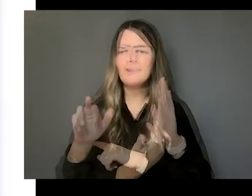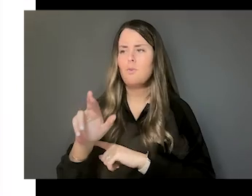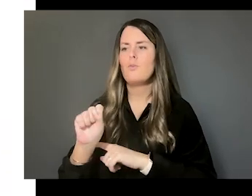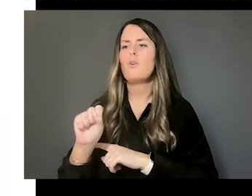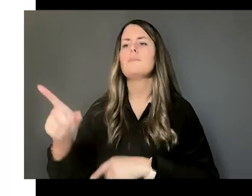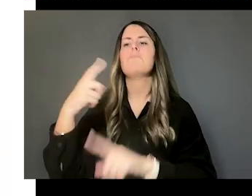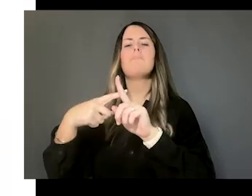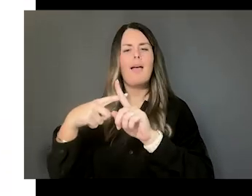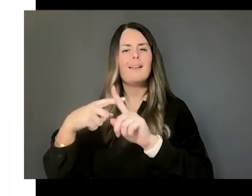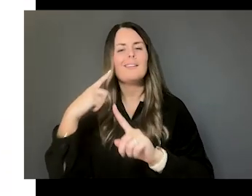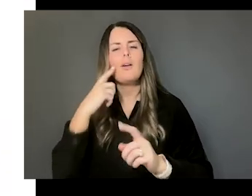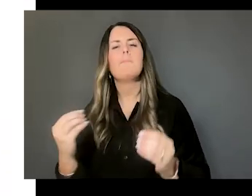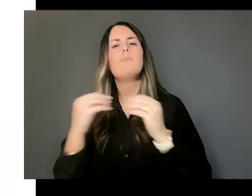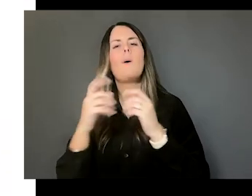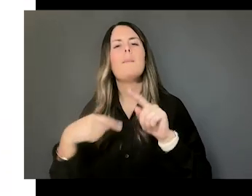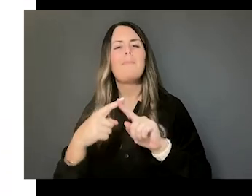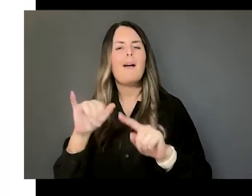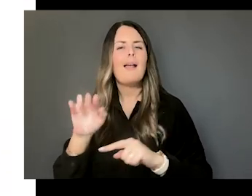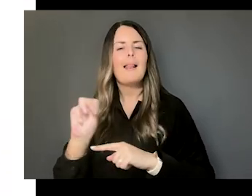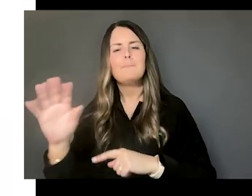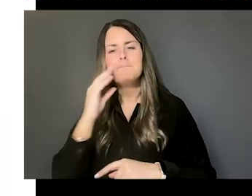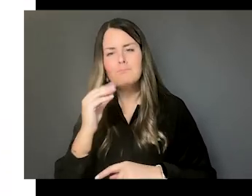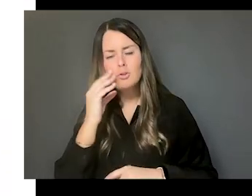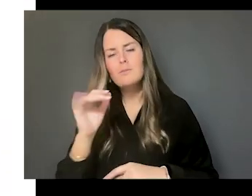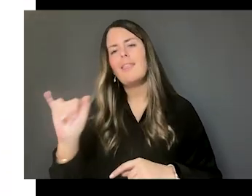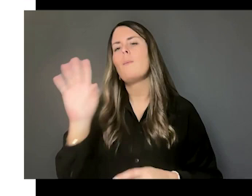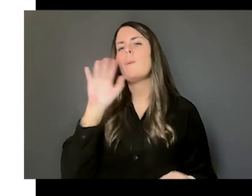and to hear more about the IM Experience, which connects educators to webinars,